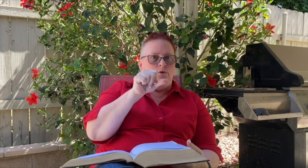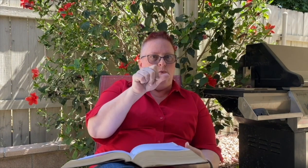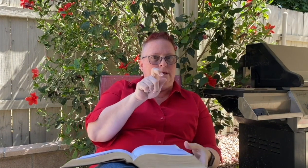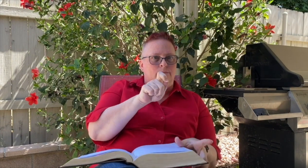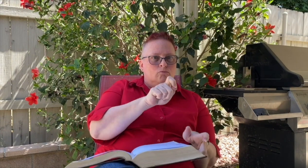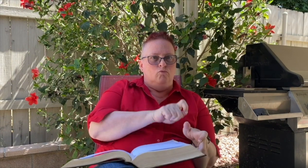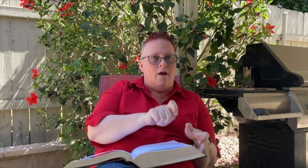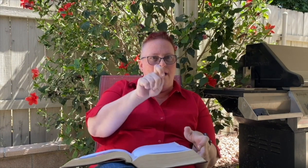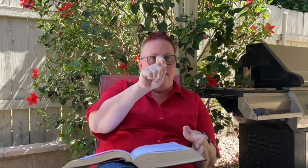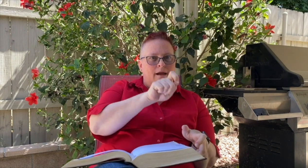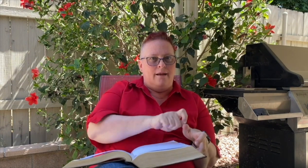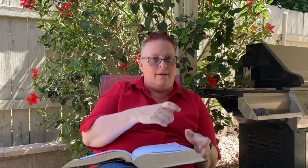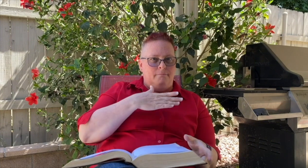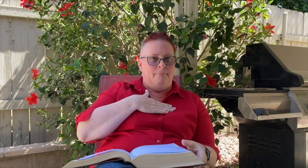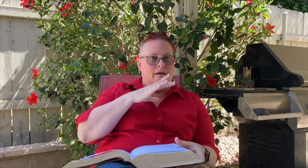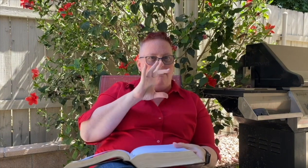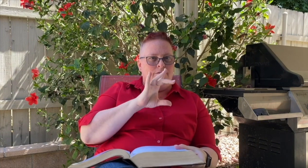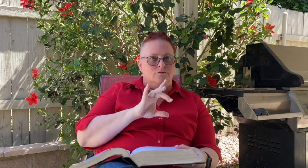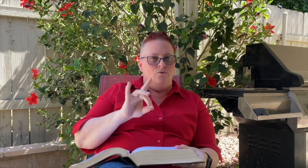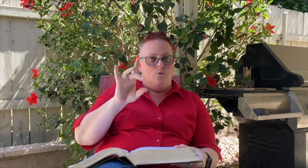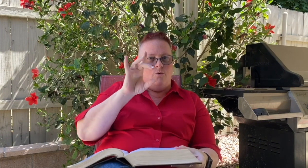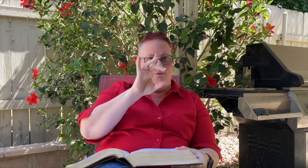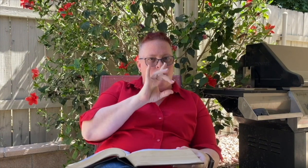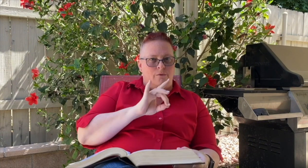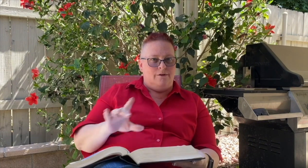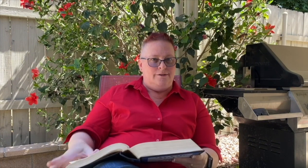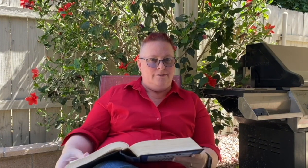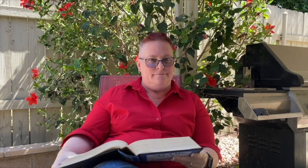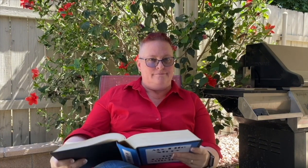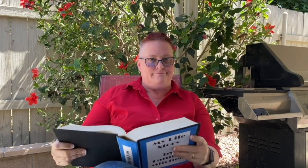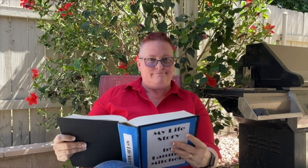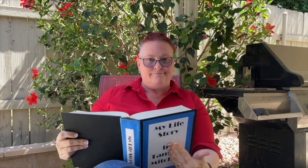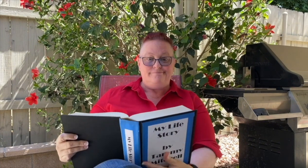I am ready to continue and keep writing my story.